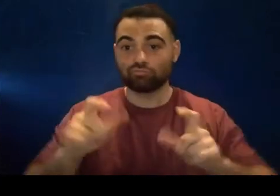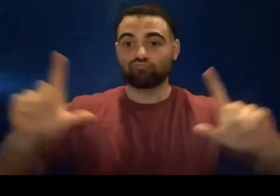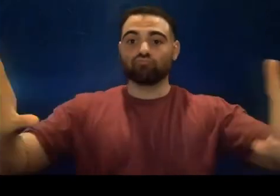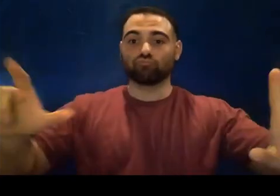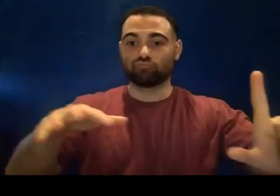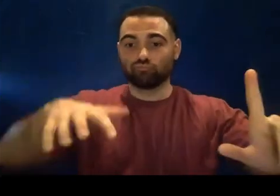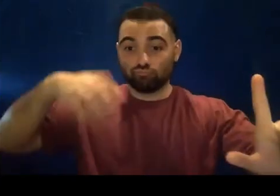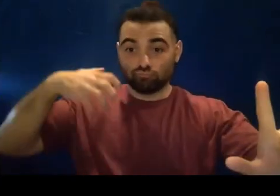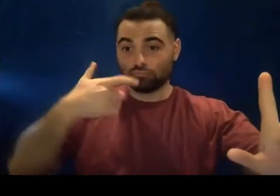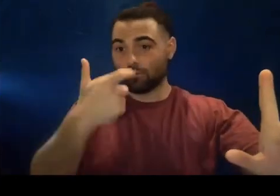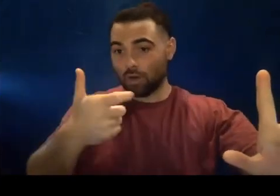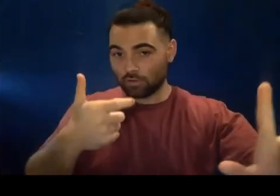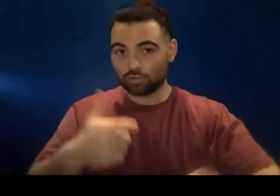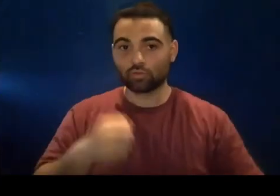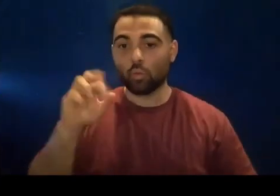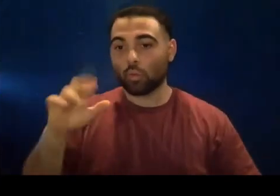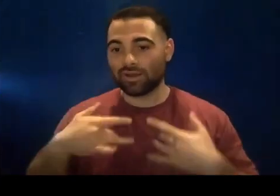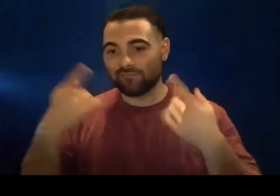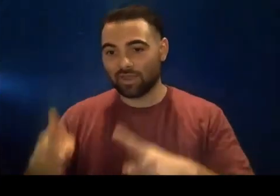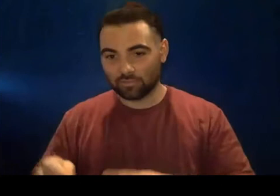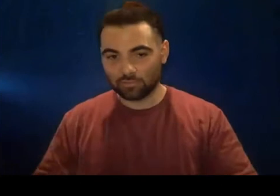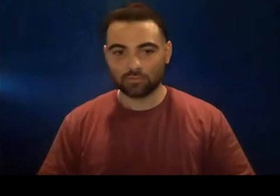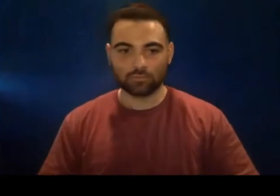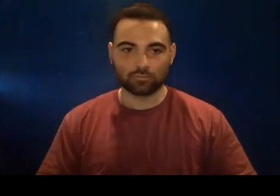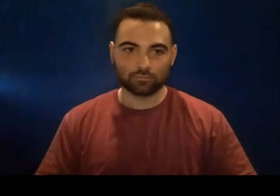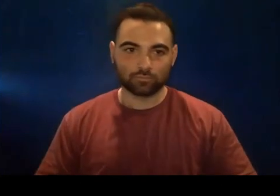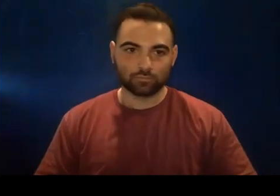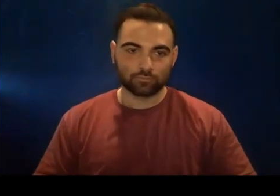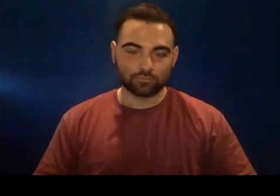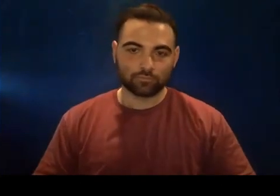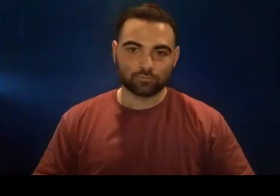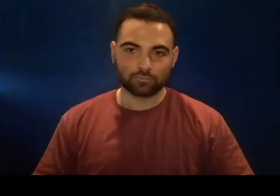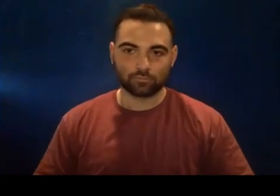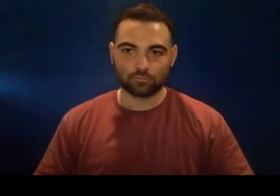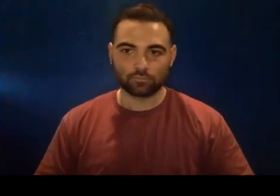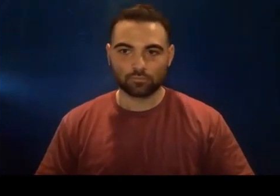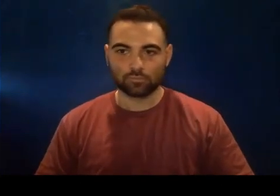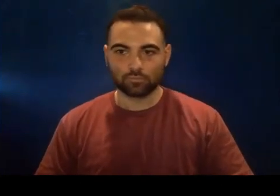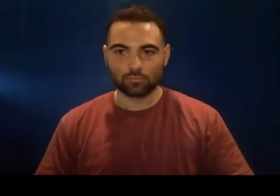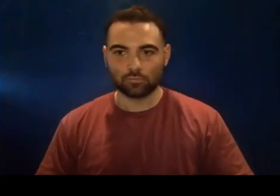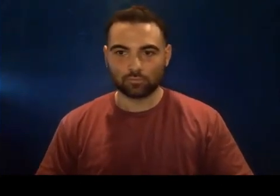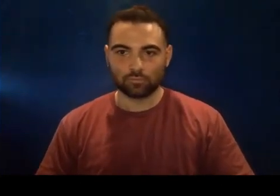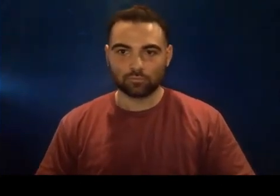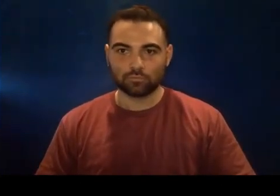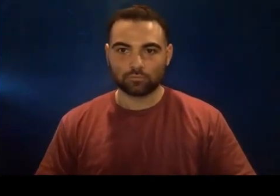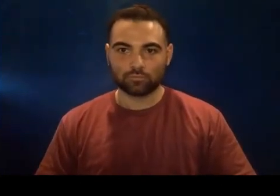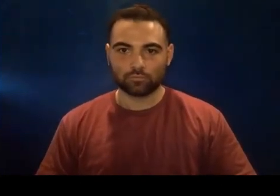And are there any other events that our audience may want to hear about or that you might wanna tell them about so they can be a part of it